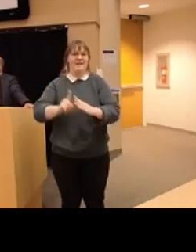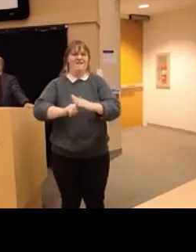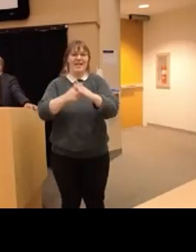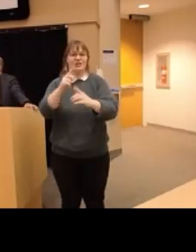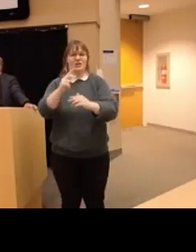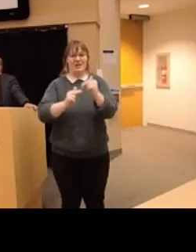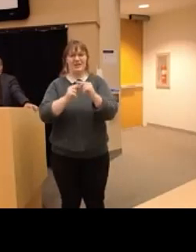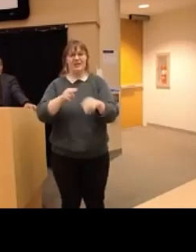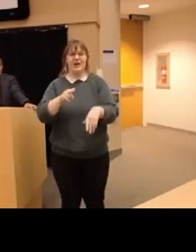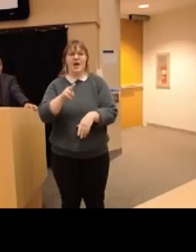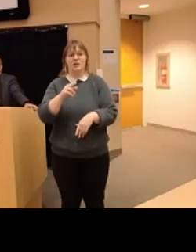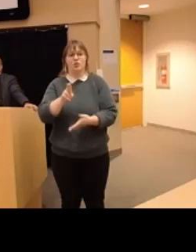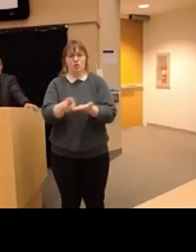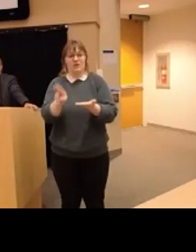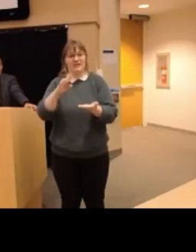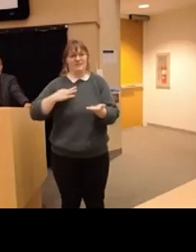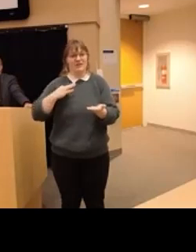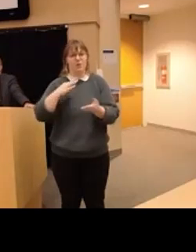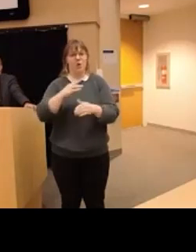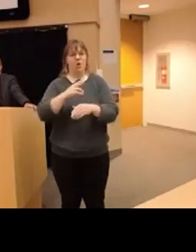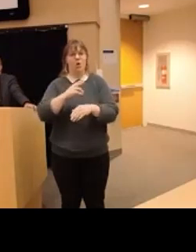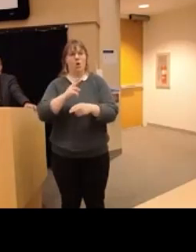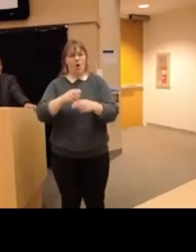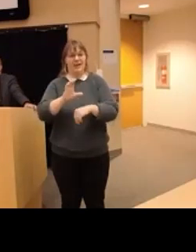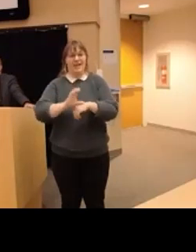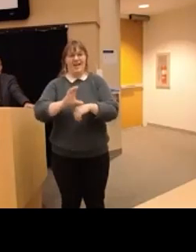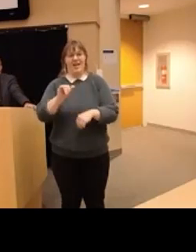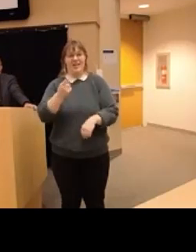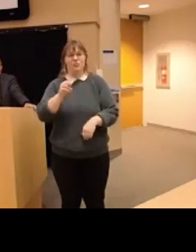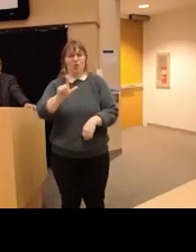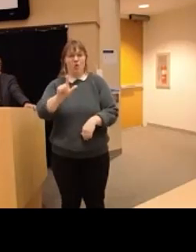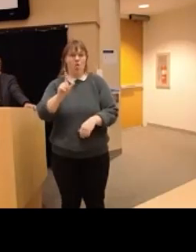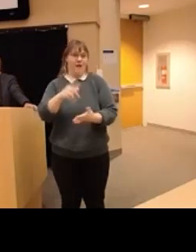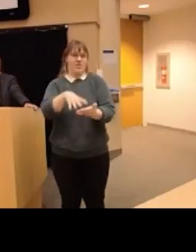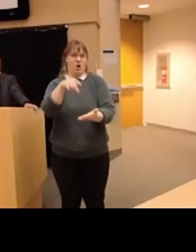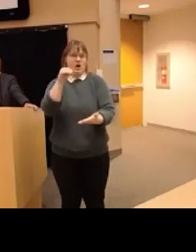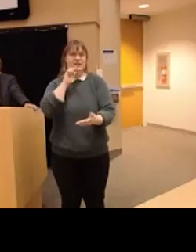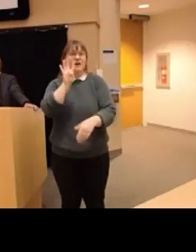University of Pittsburgh it's called a cathedral learning it's 44 stories tall it's the second